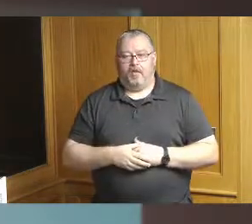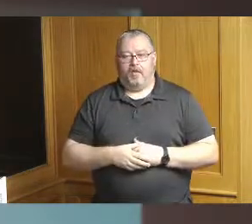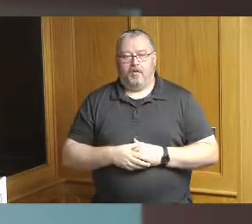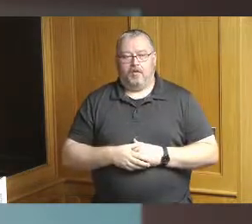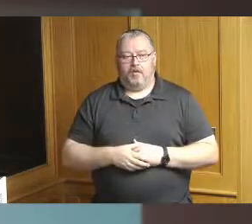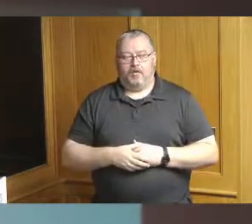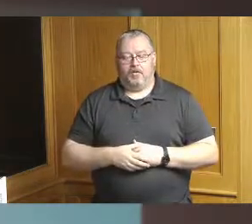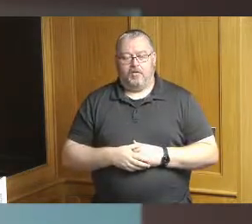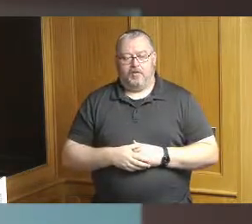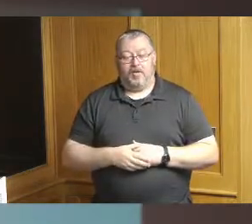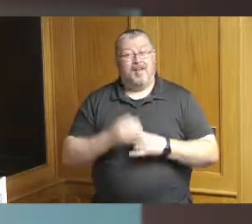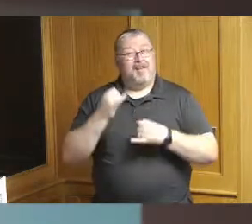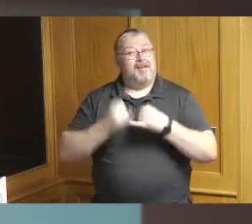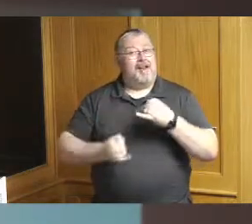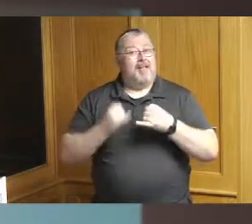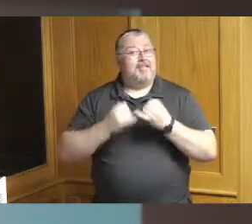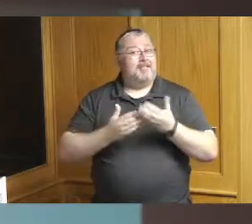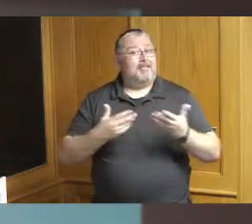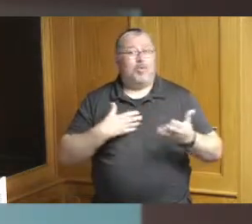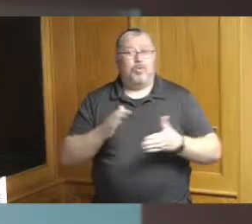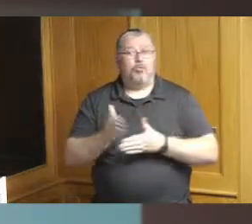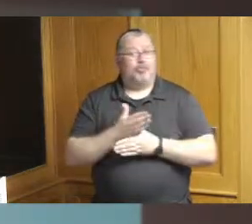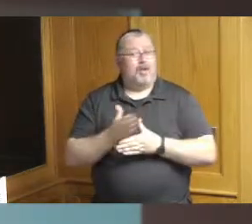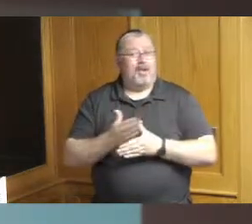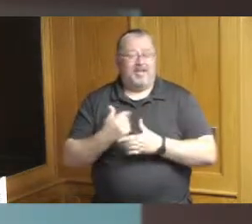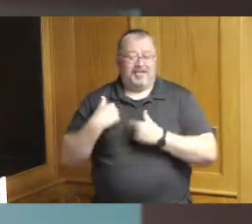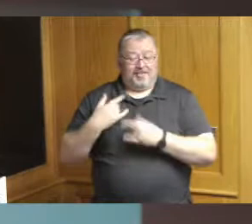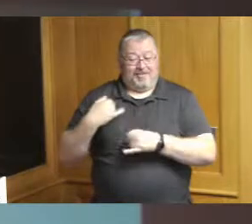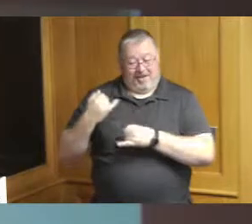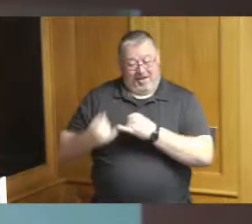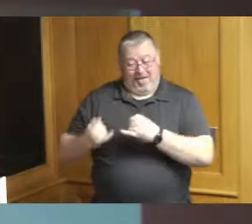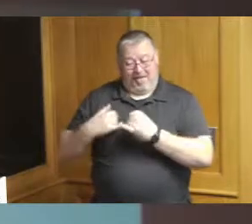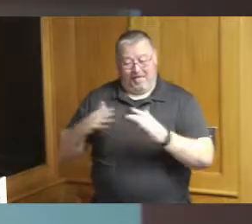the last item that I'll share there has been since i last met with the Commissioner some